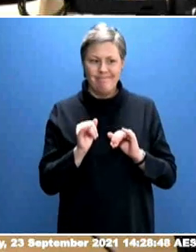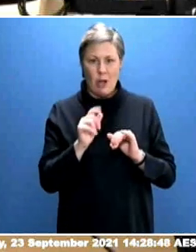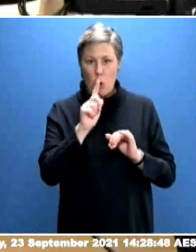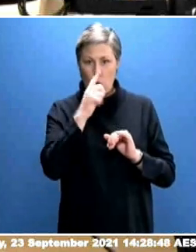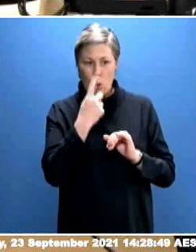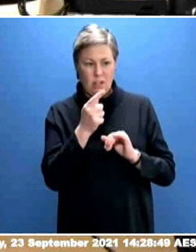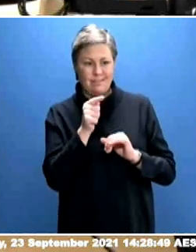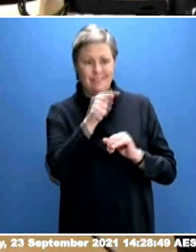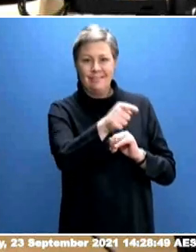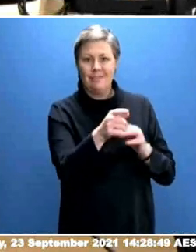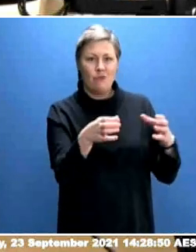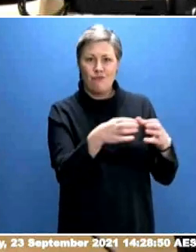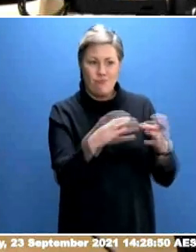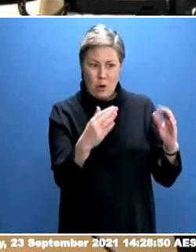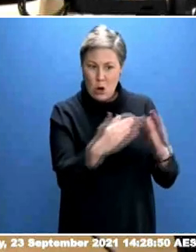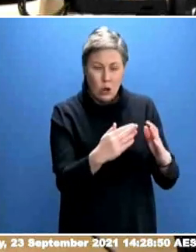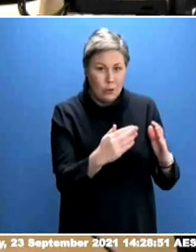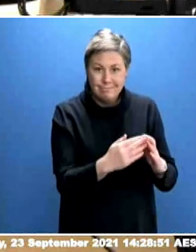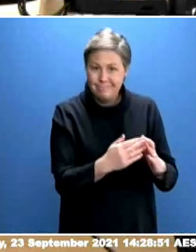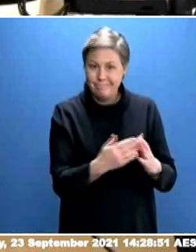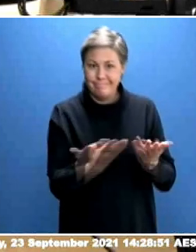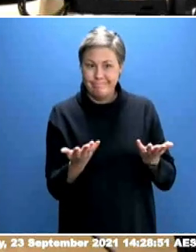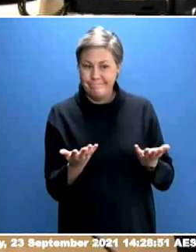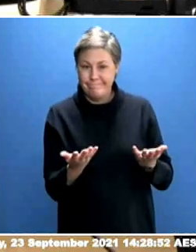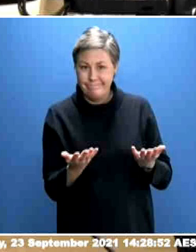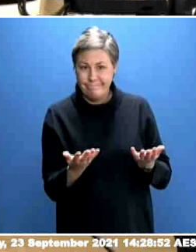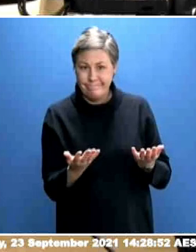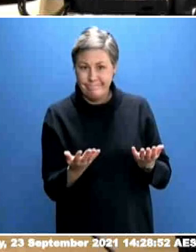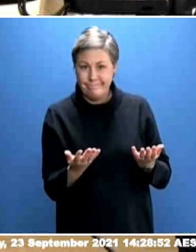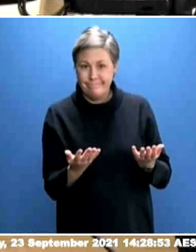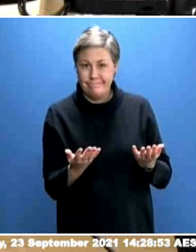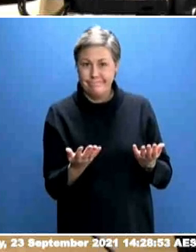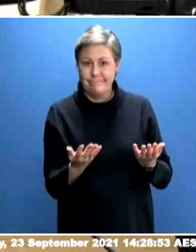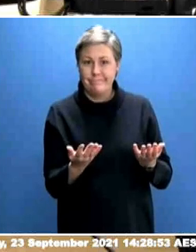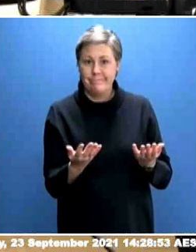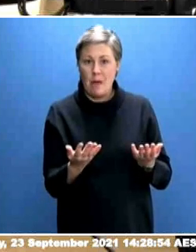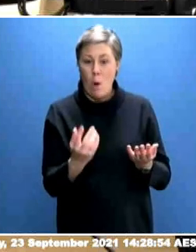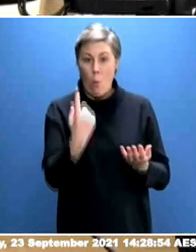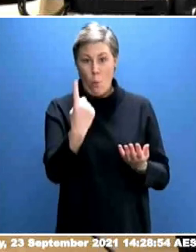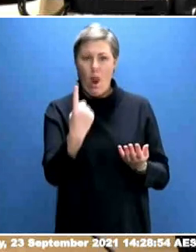they could actually go to, or in the case of the child that was in the house